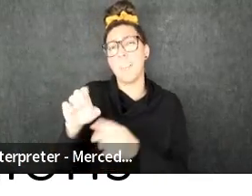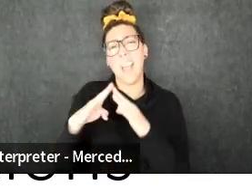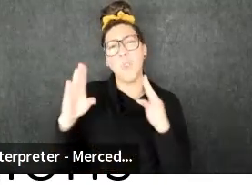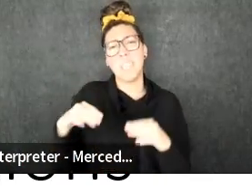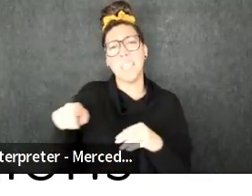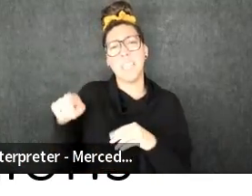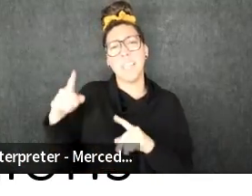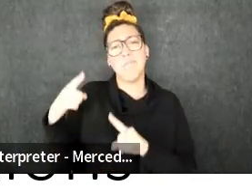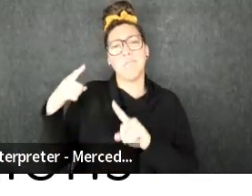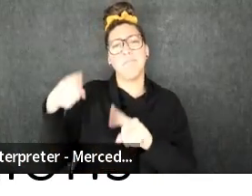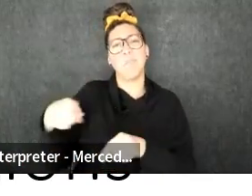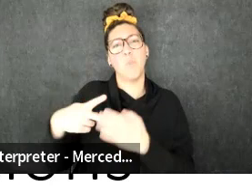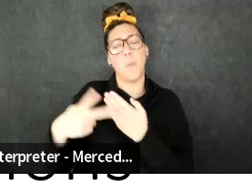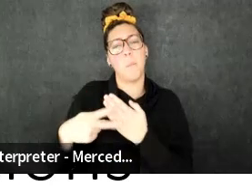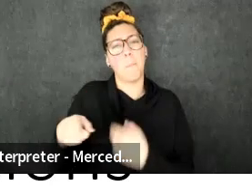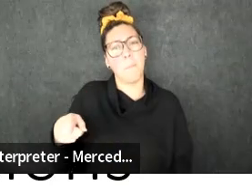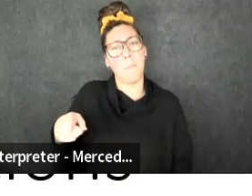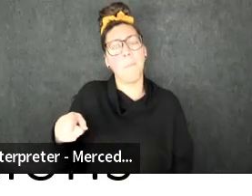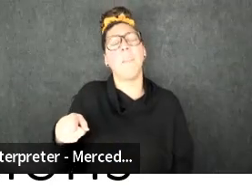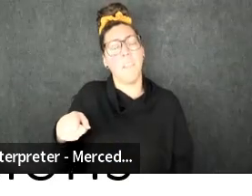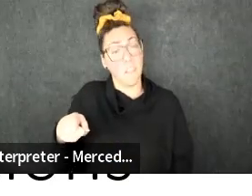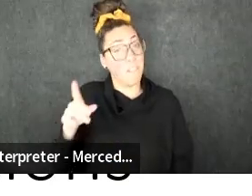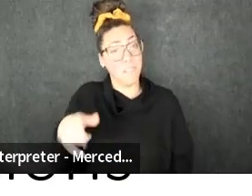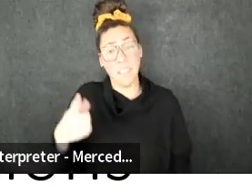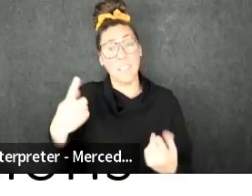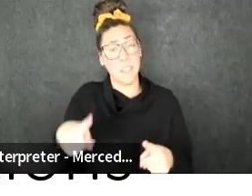that program that is happening on campus service restart